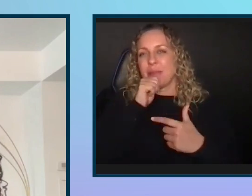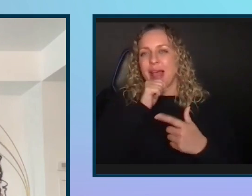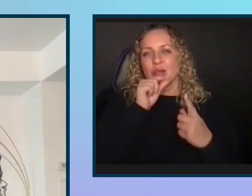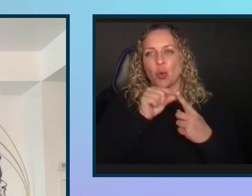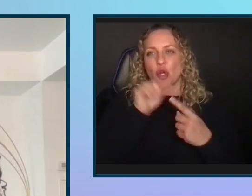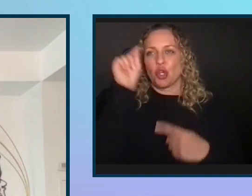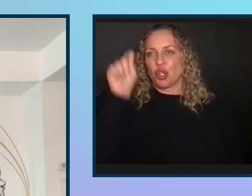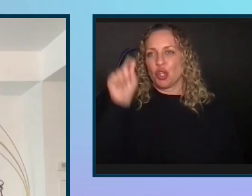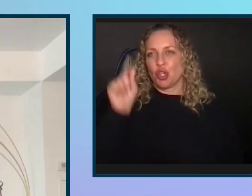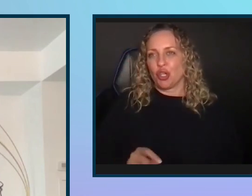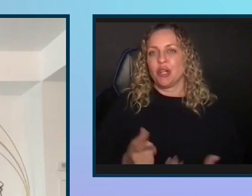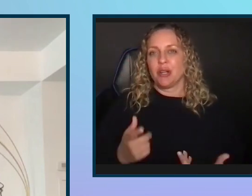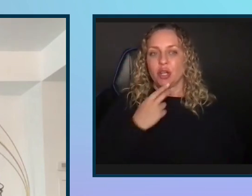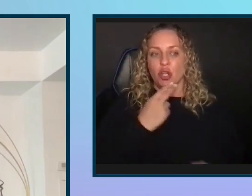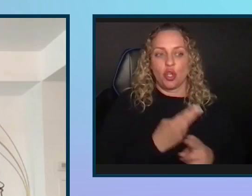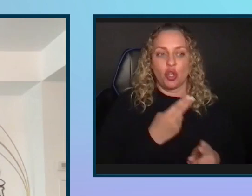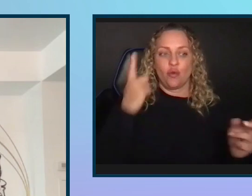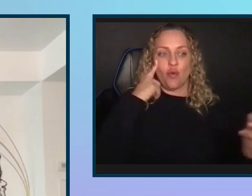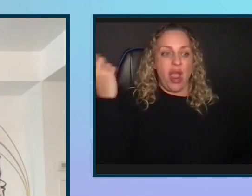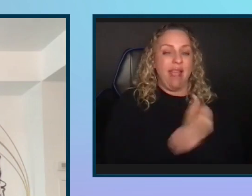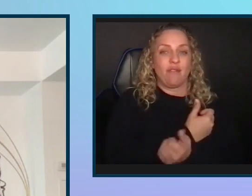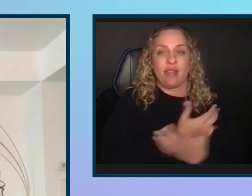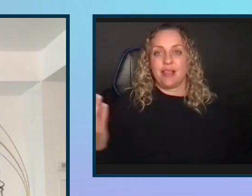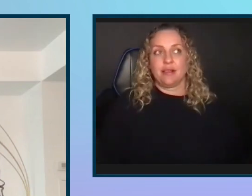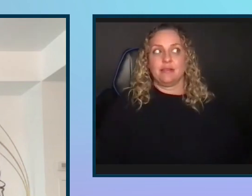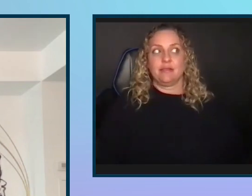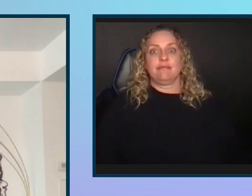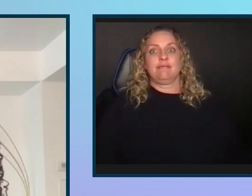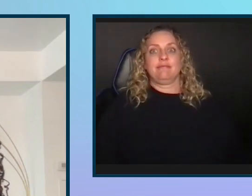you know, if you use one password for everything, I put myself at a security risk,